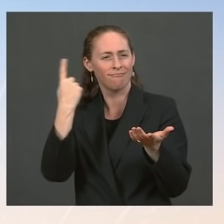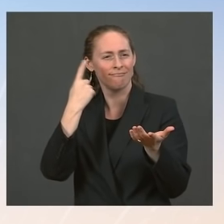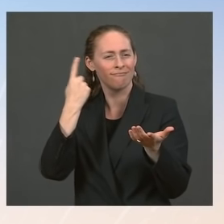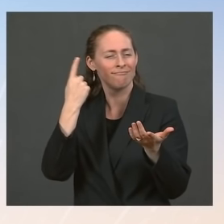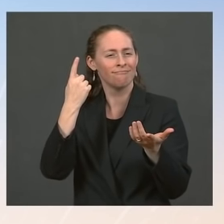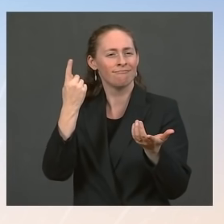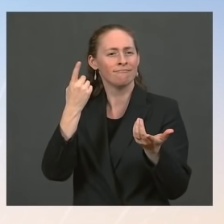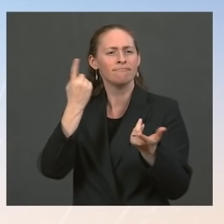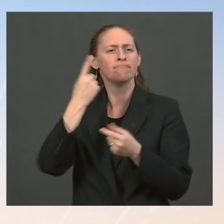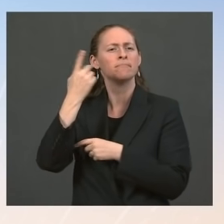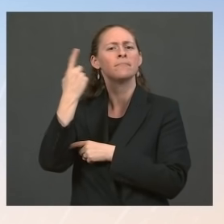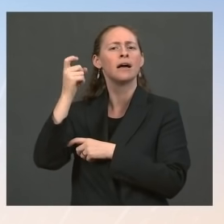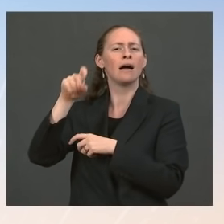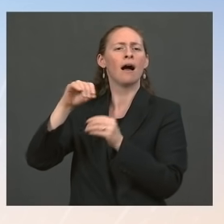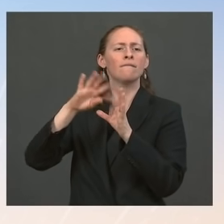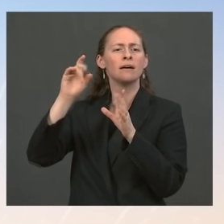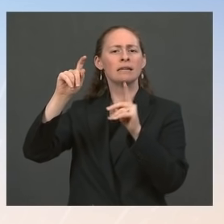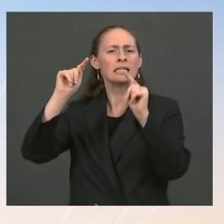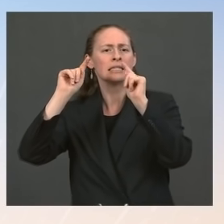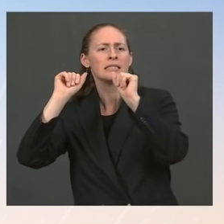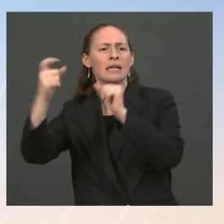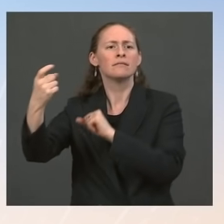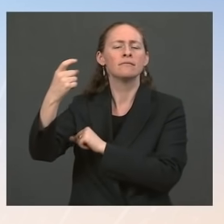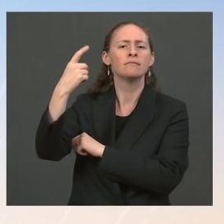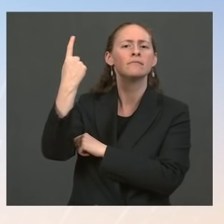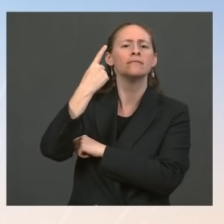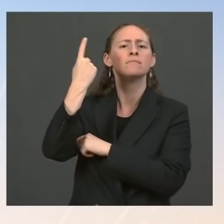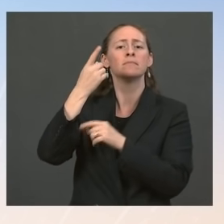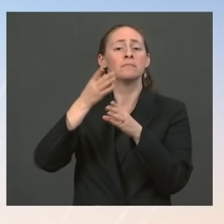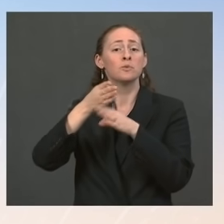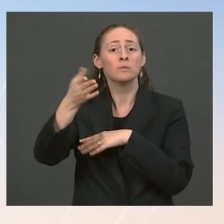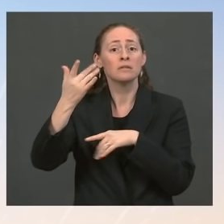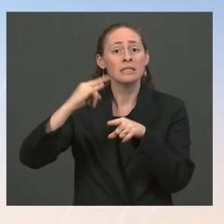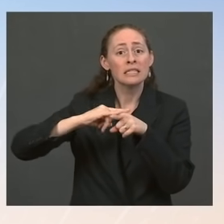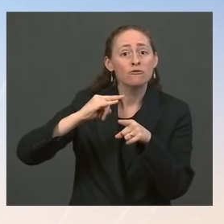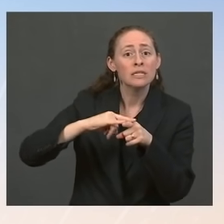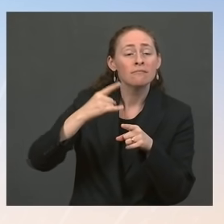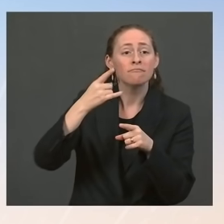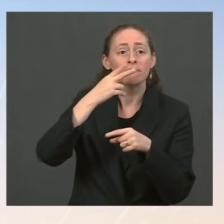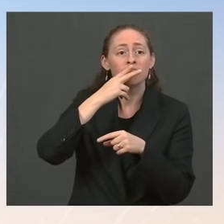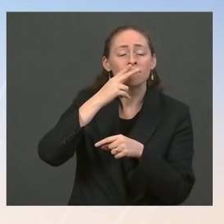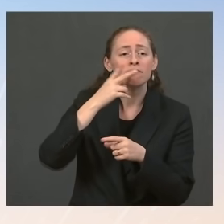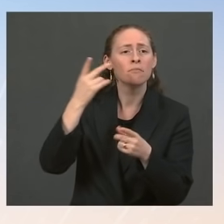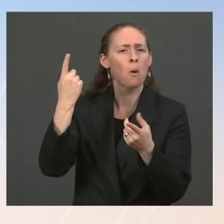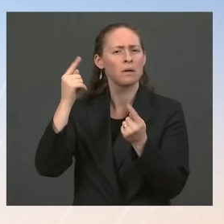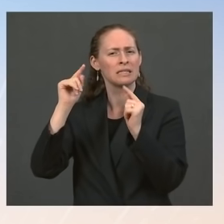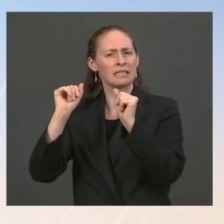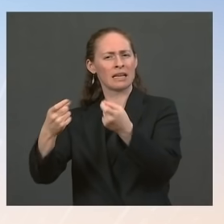or they're going to cost companies or they're going to cost rich people. Like, the cost of what the President wants to do